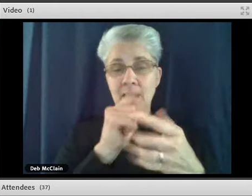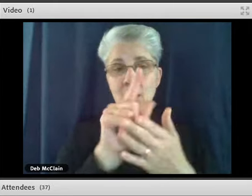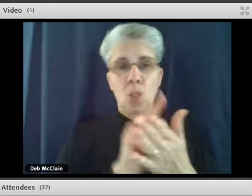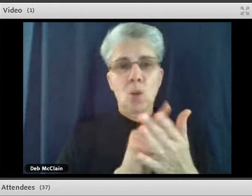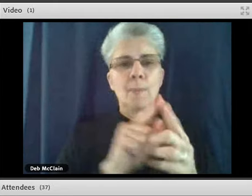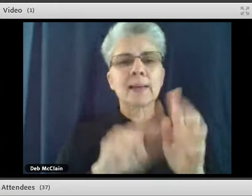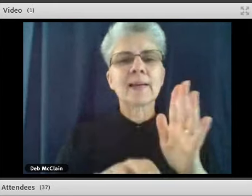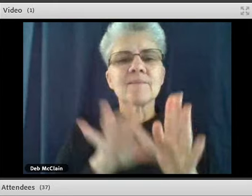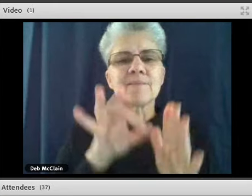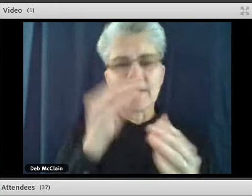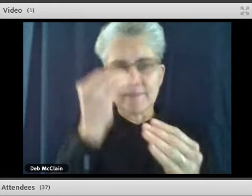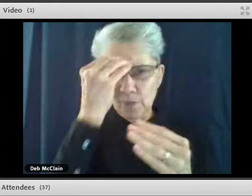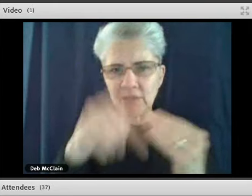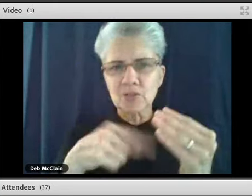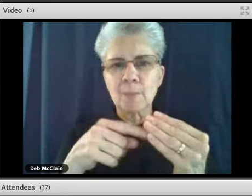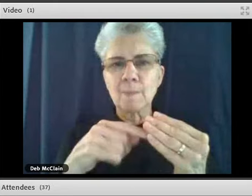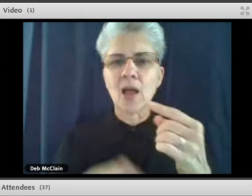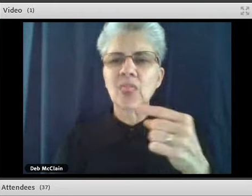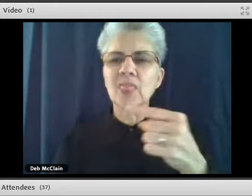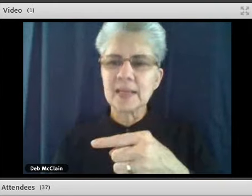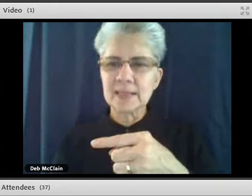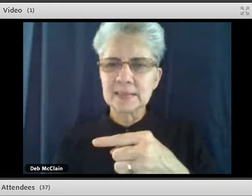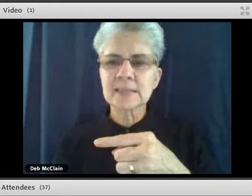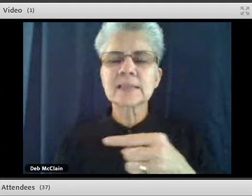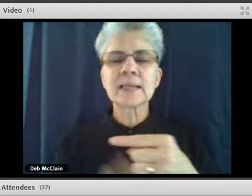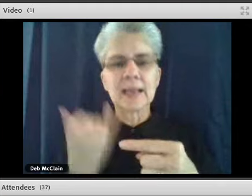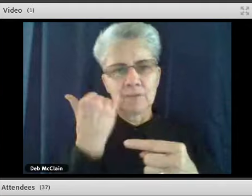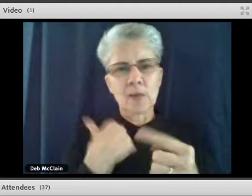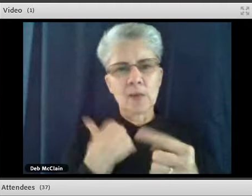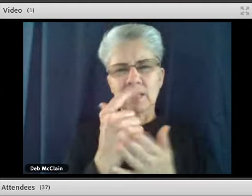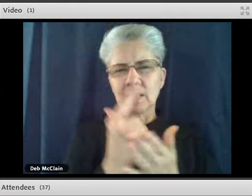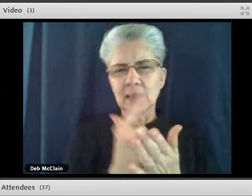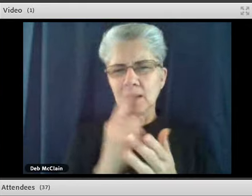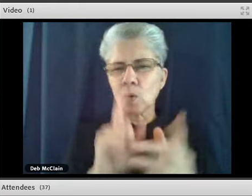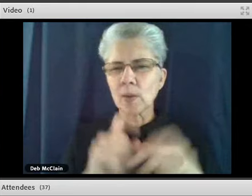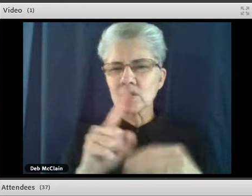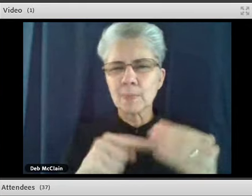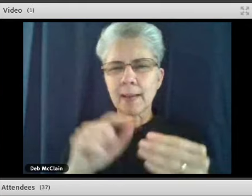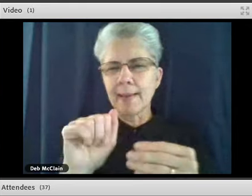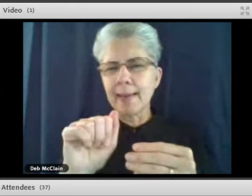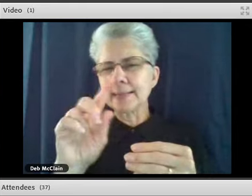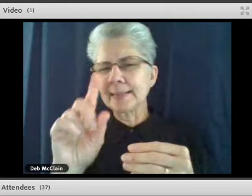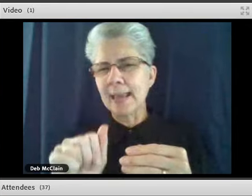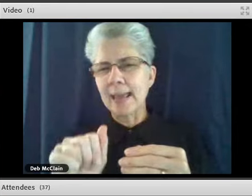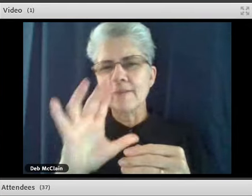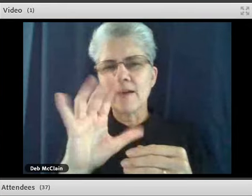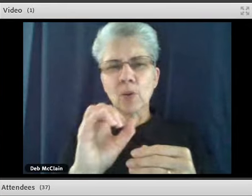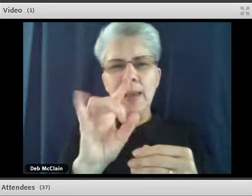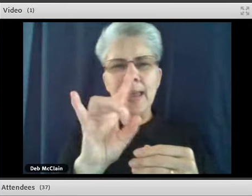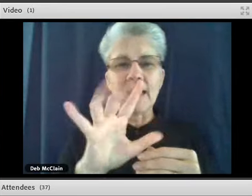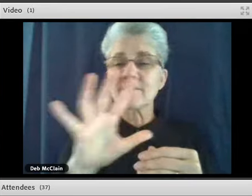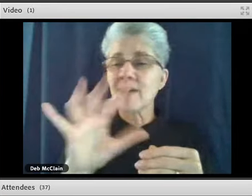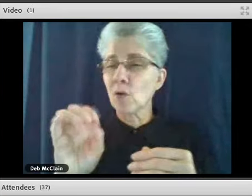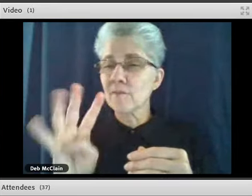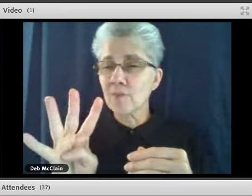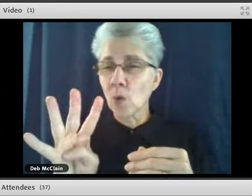but I can find information for you on this. So, if you have legal questions about ADA, 508, 504, different things like that,